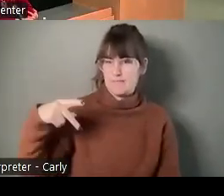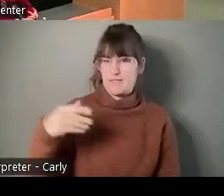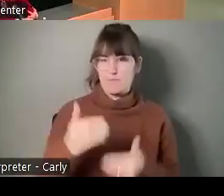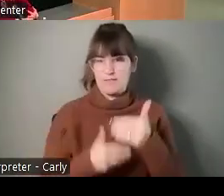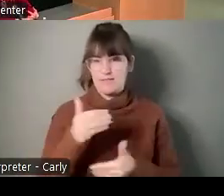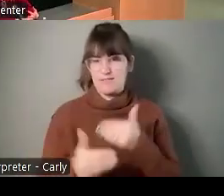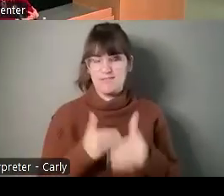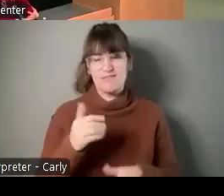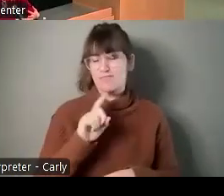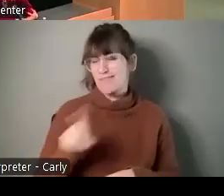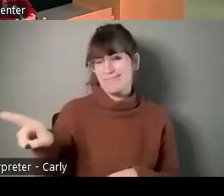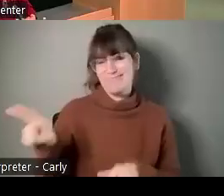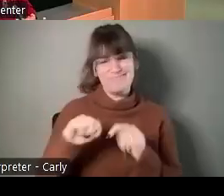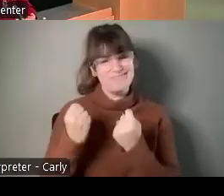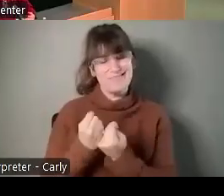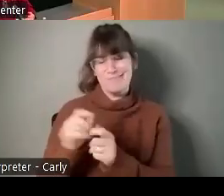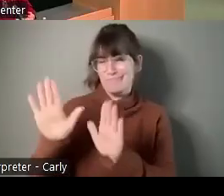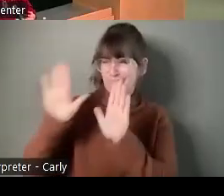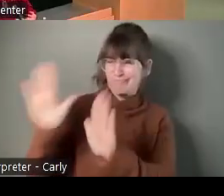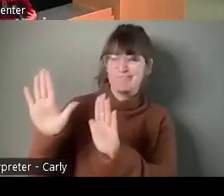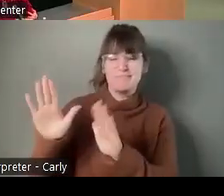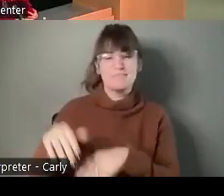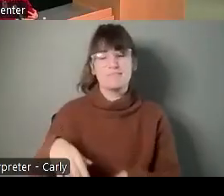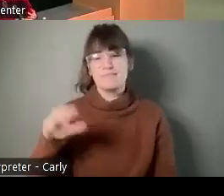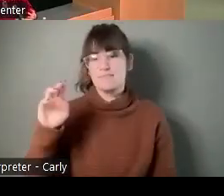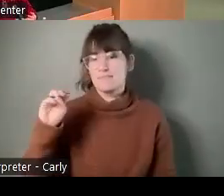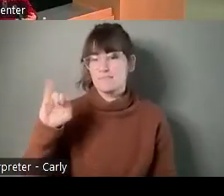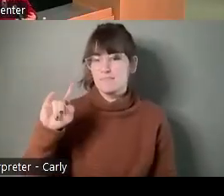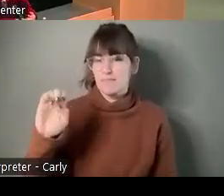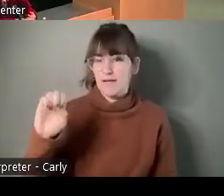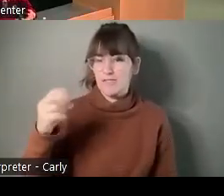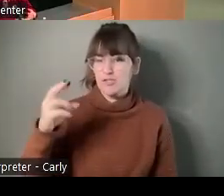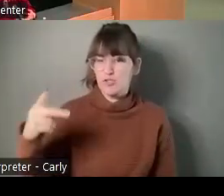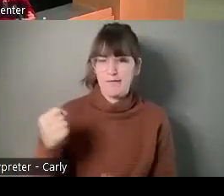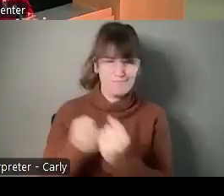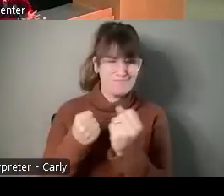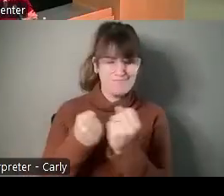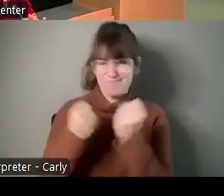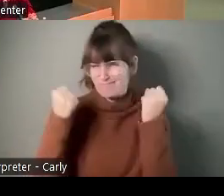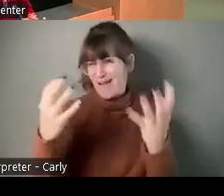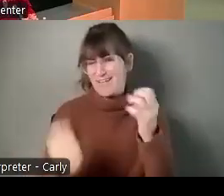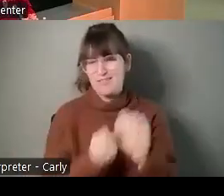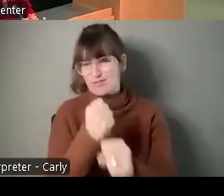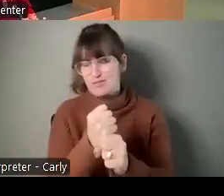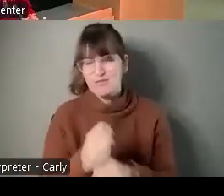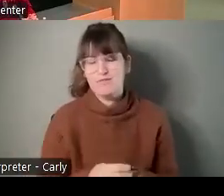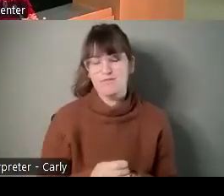team. I just uh Mike Sharf supporting this for so many years. Um uh and then Deian and I have been